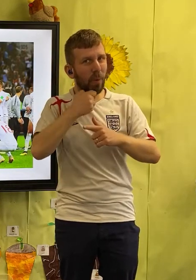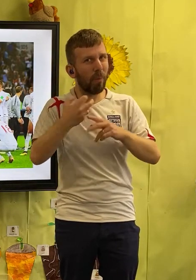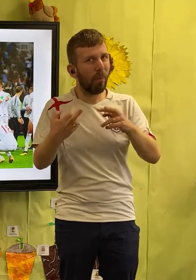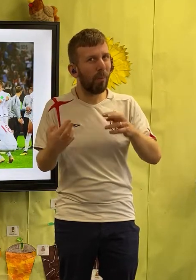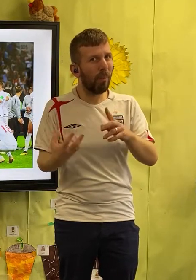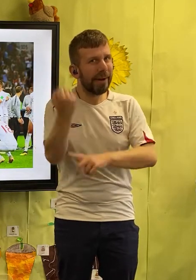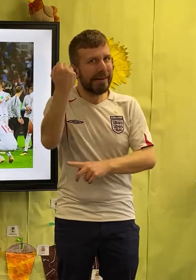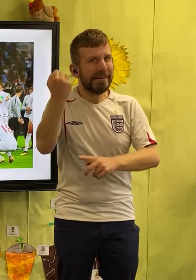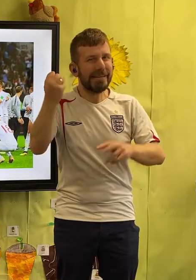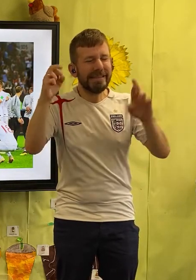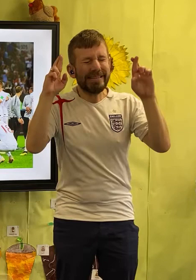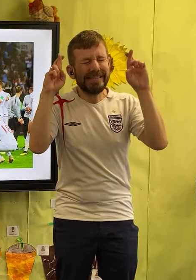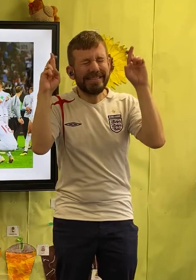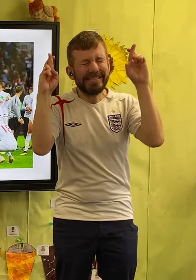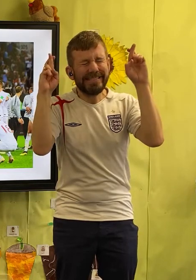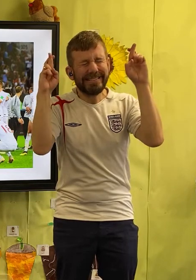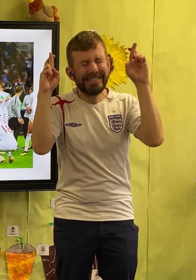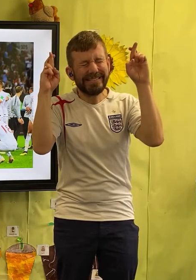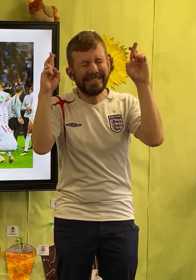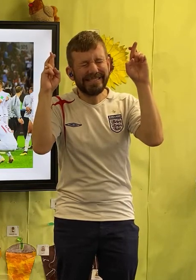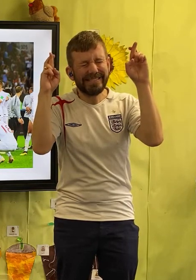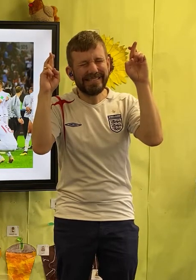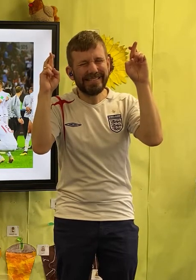Hopefully this time England will win!